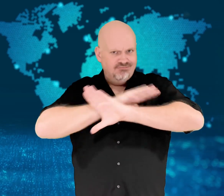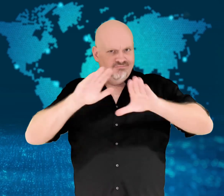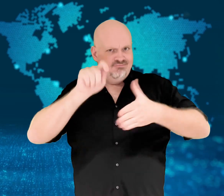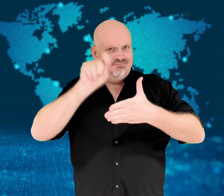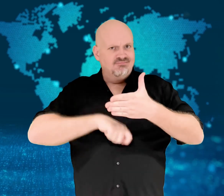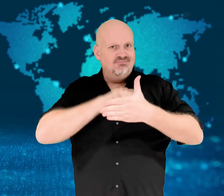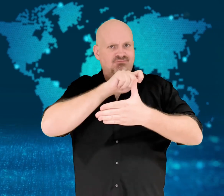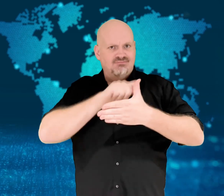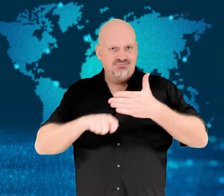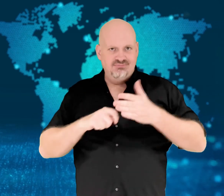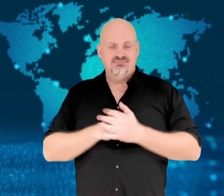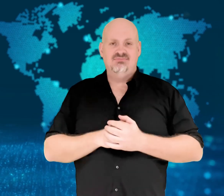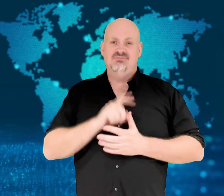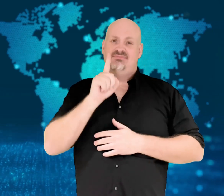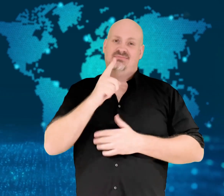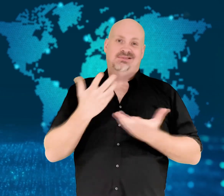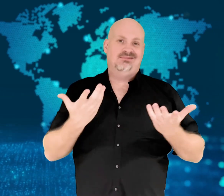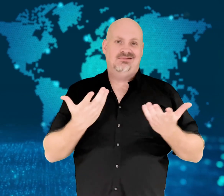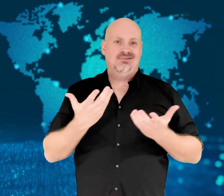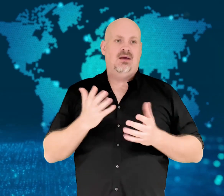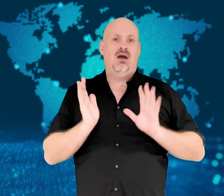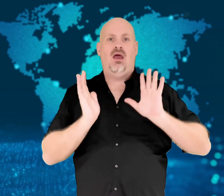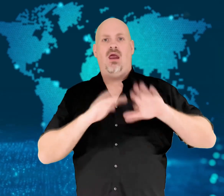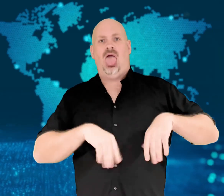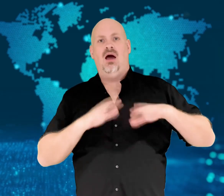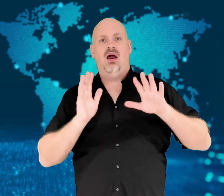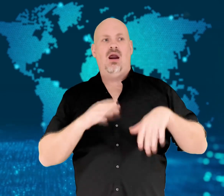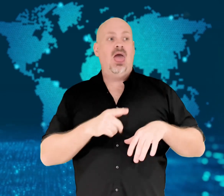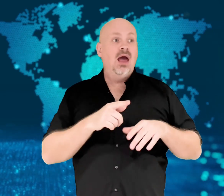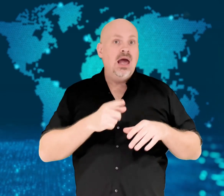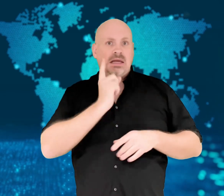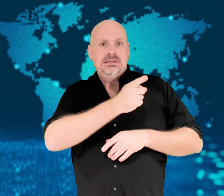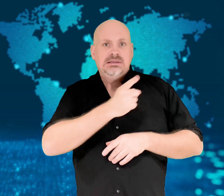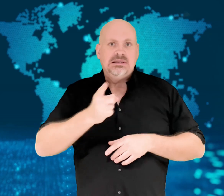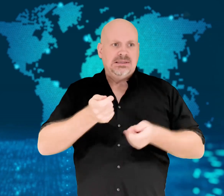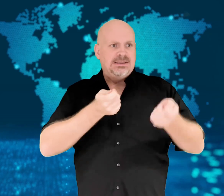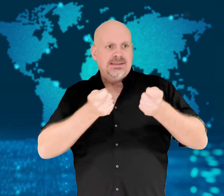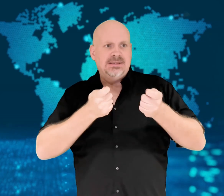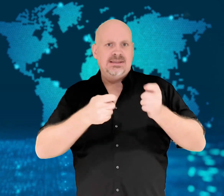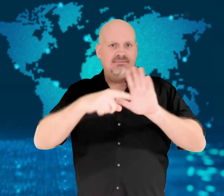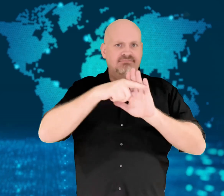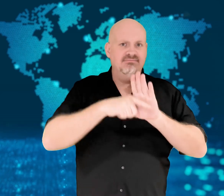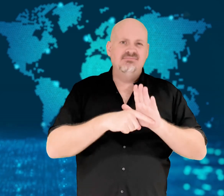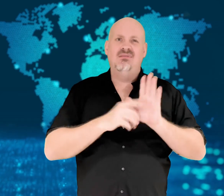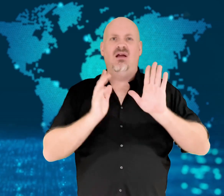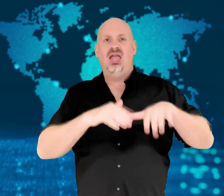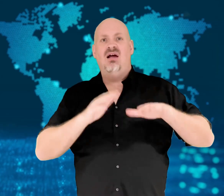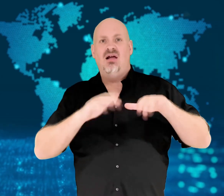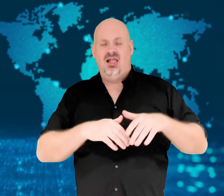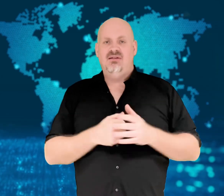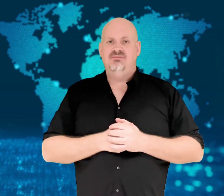The coatings have been outlawed since 2016, but that law is rarely enforced.